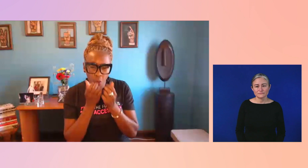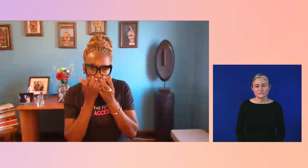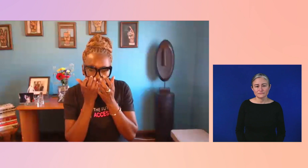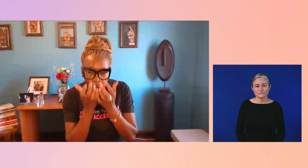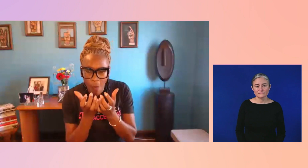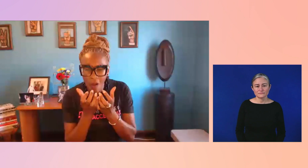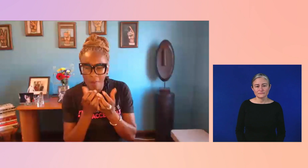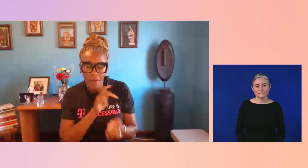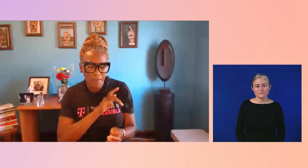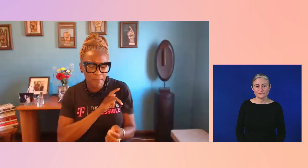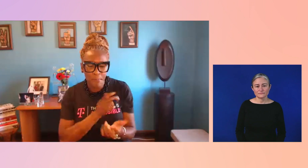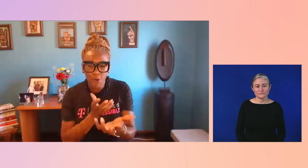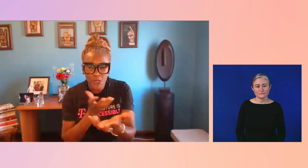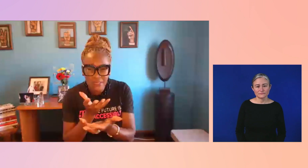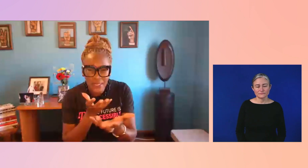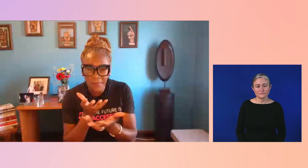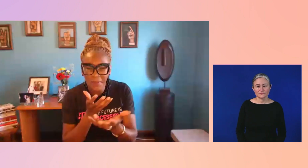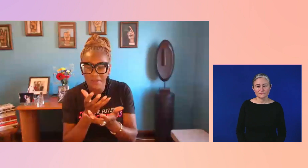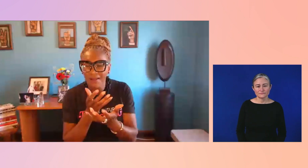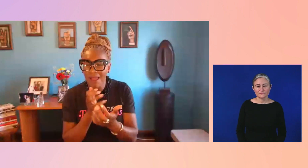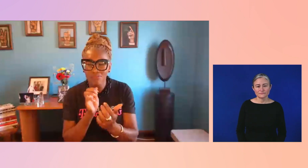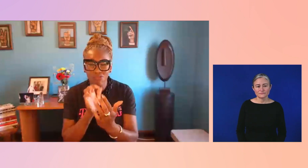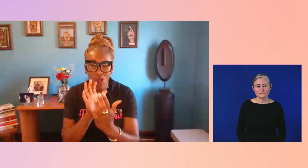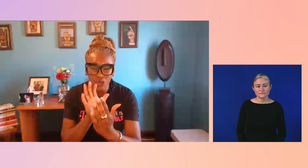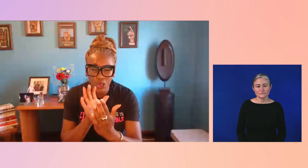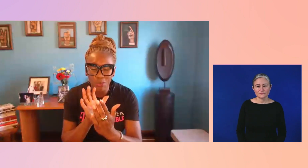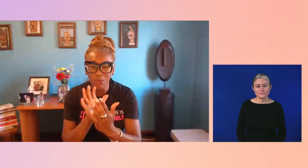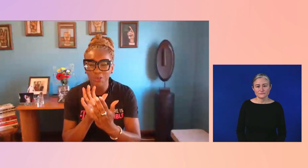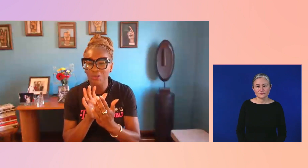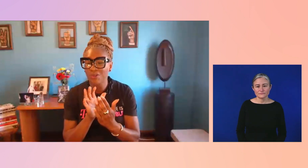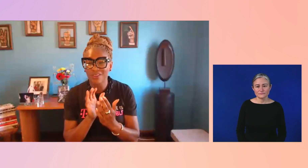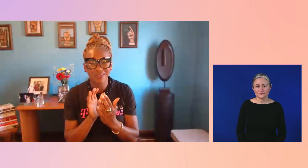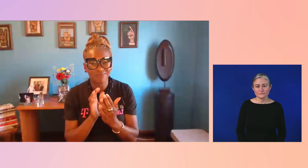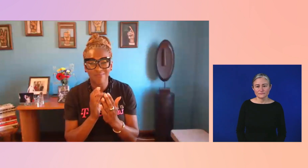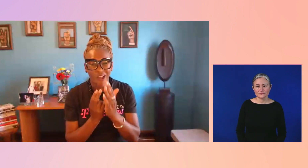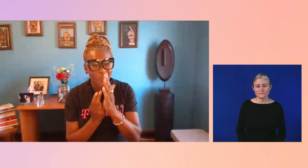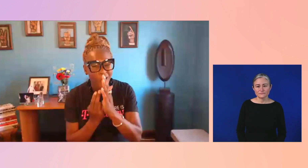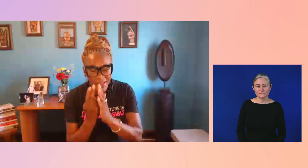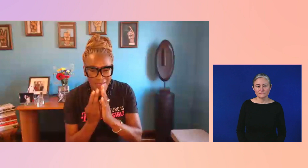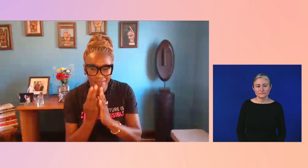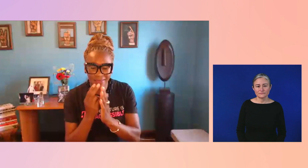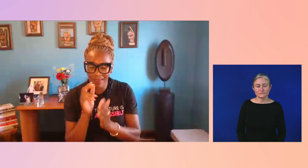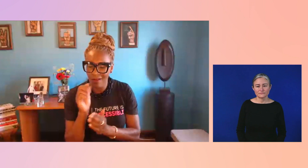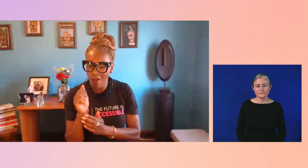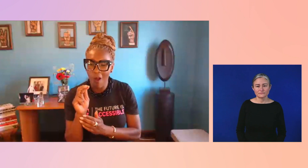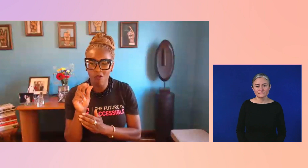but also just the warmth she carried. She was so approachable with people.